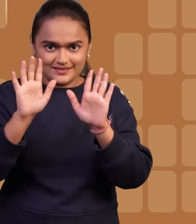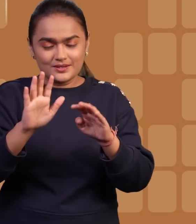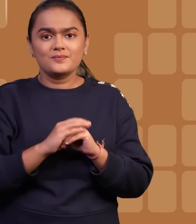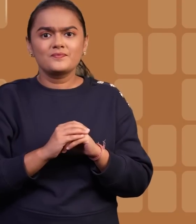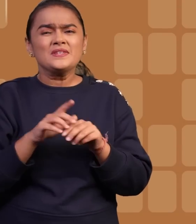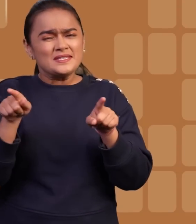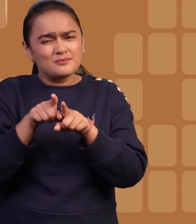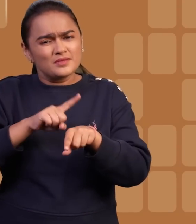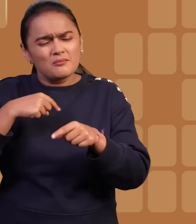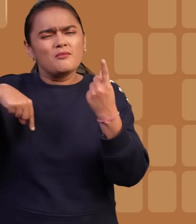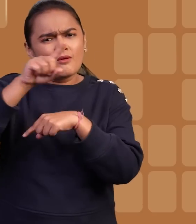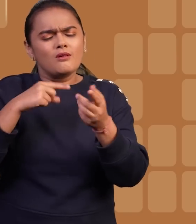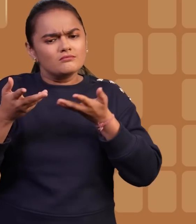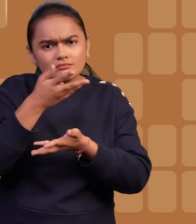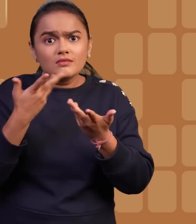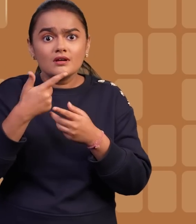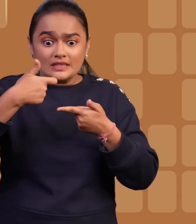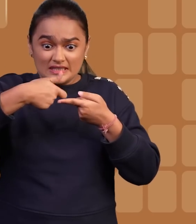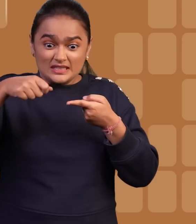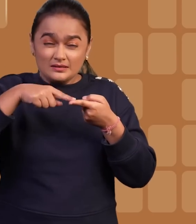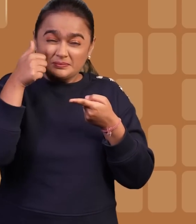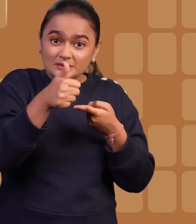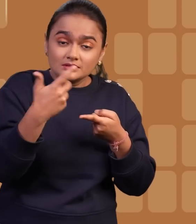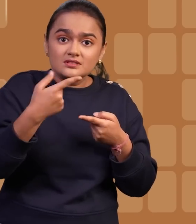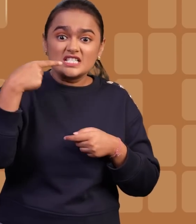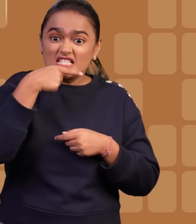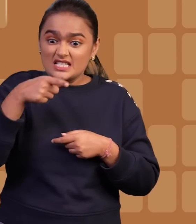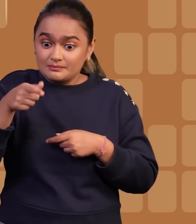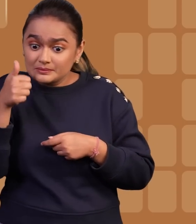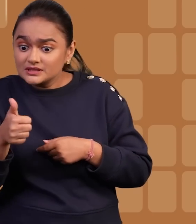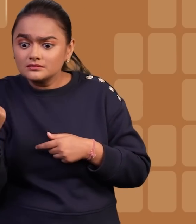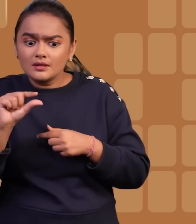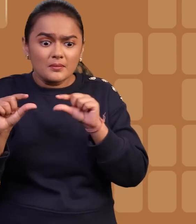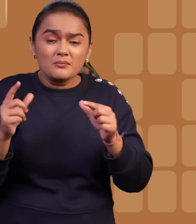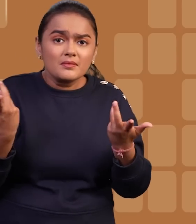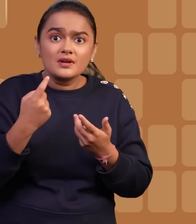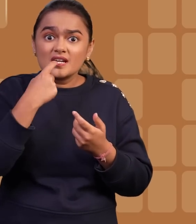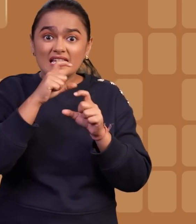We’ll also discuss which toothpaste and toothbrush are the best, how to keep our teeth white,